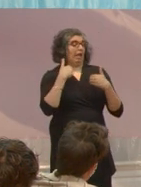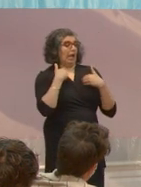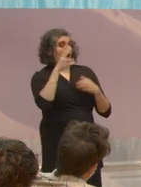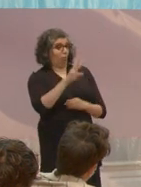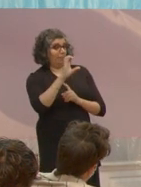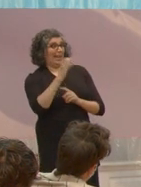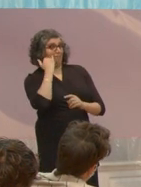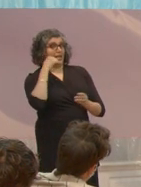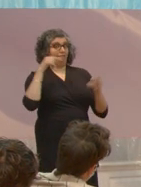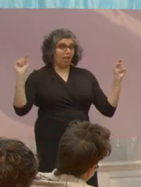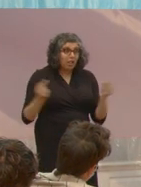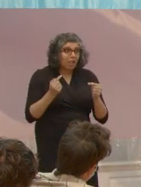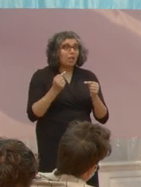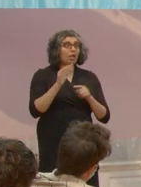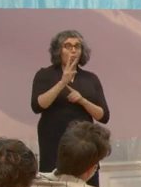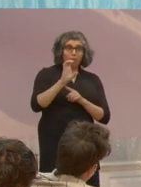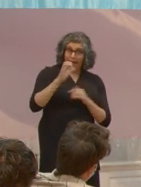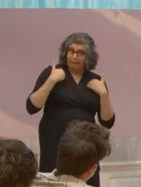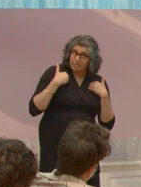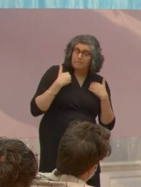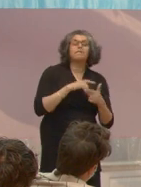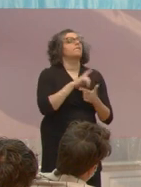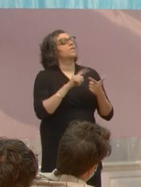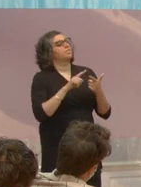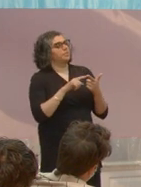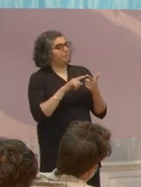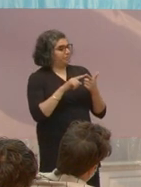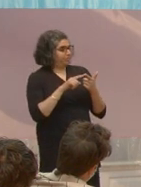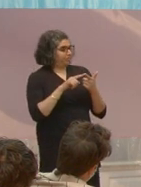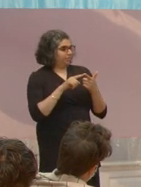injured, how, how does how is the live body that the